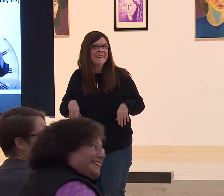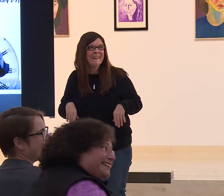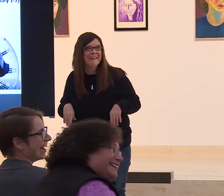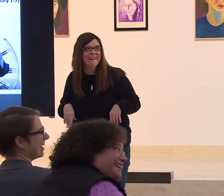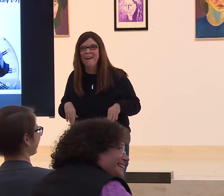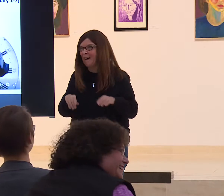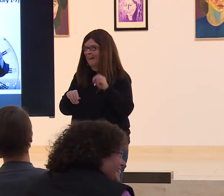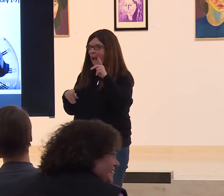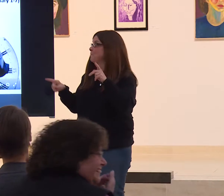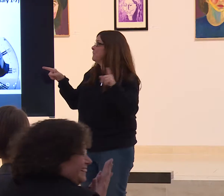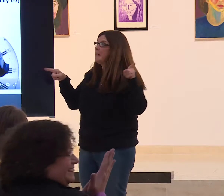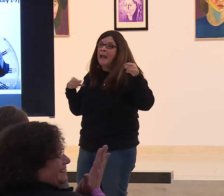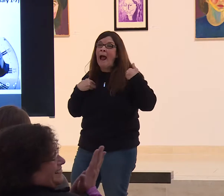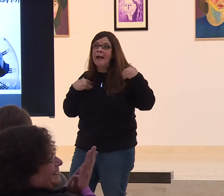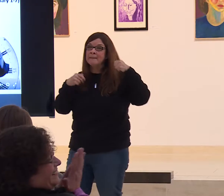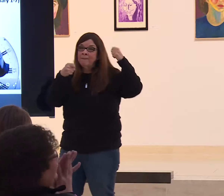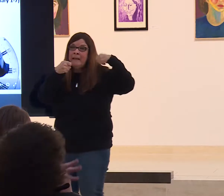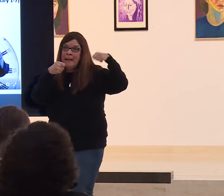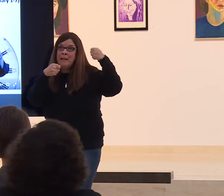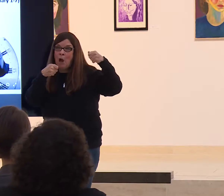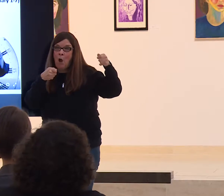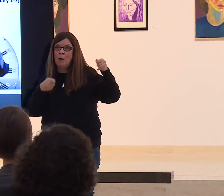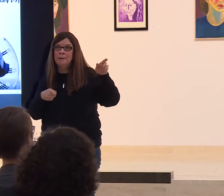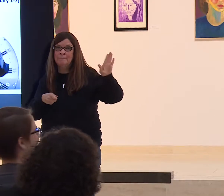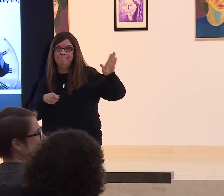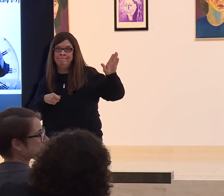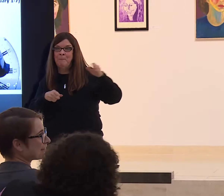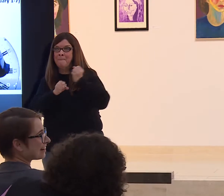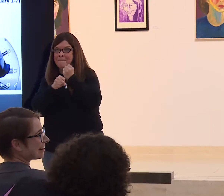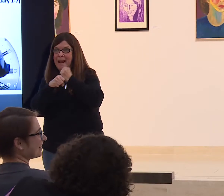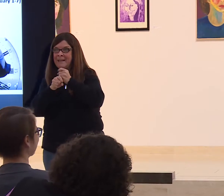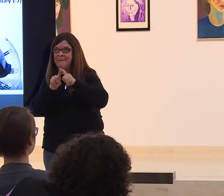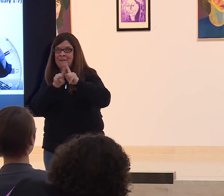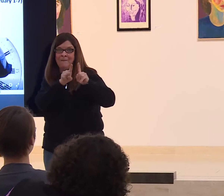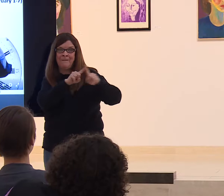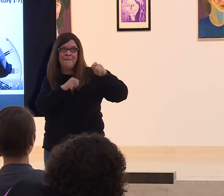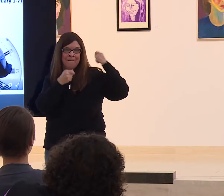He's on his phone. Ha ha! Looks like he might be on his phone and not noticing,